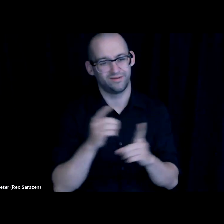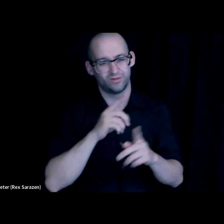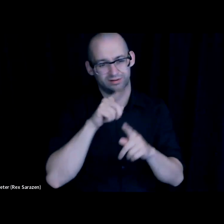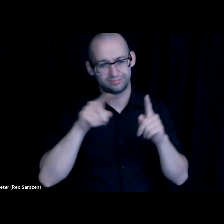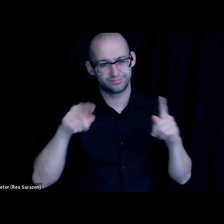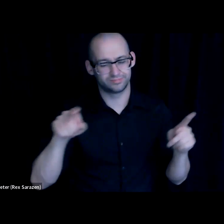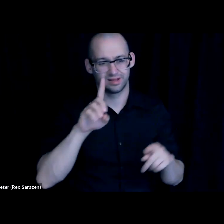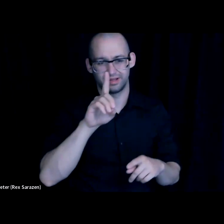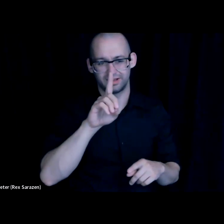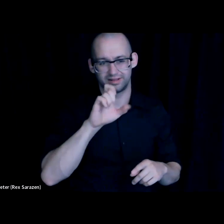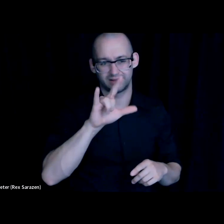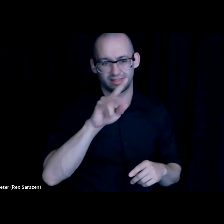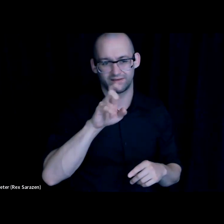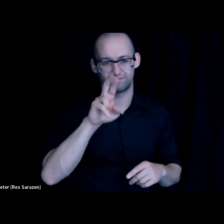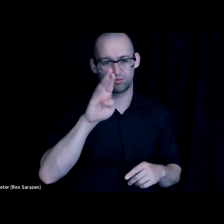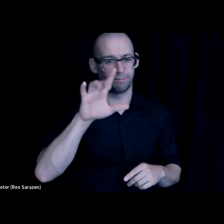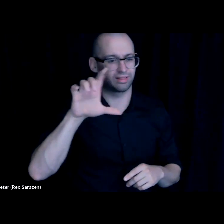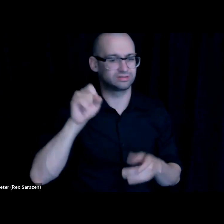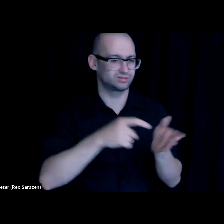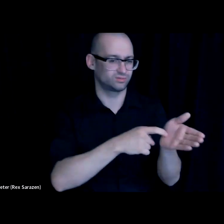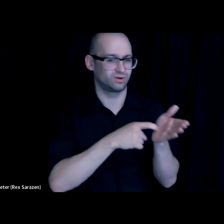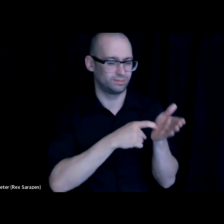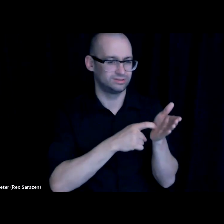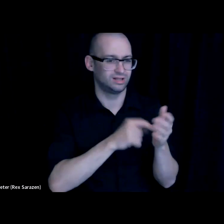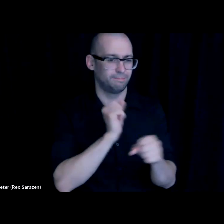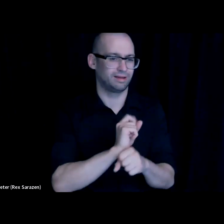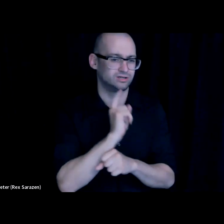for the State, so to ensure that they continue to receive the hunt, the funding that they